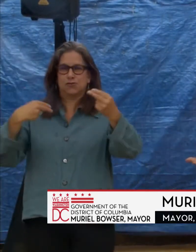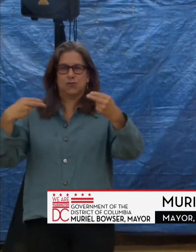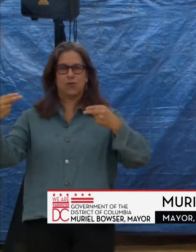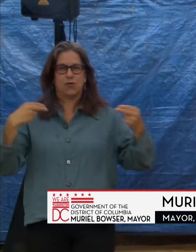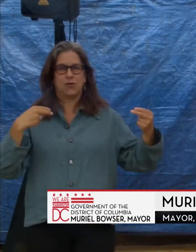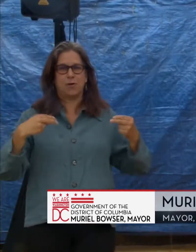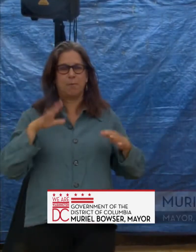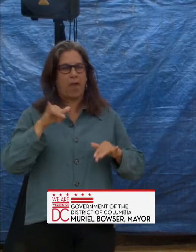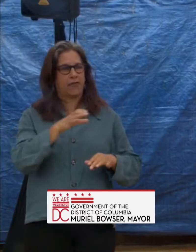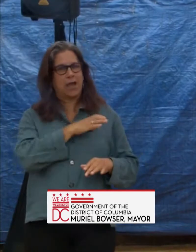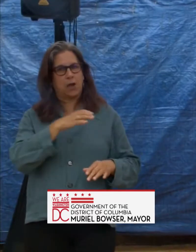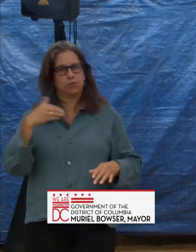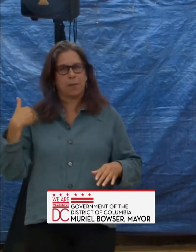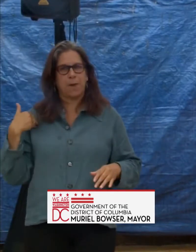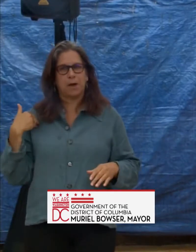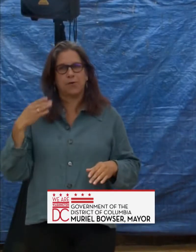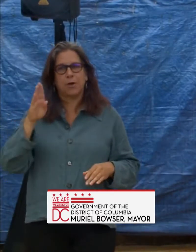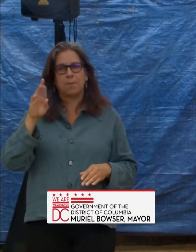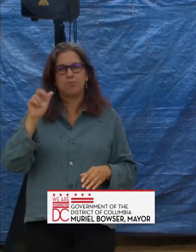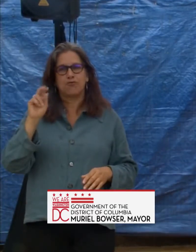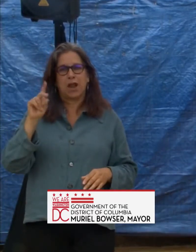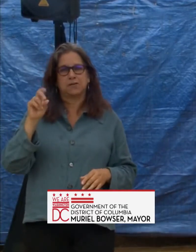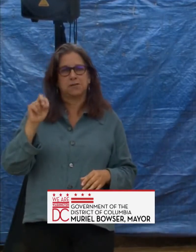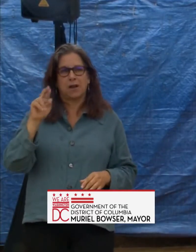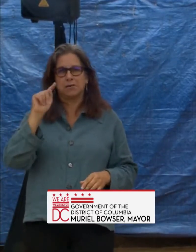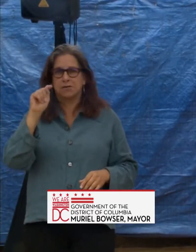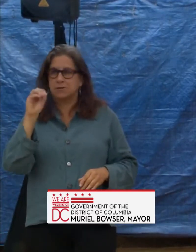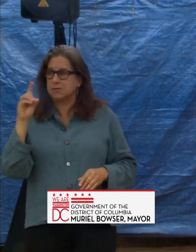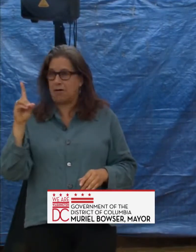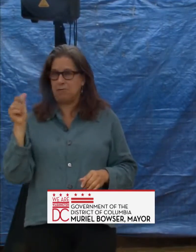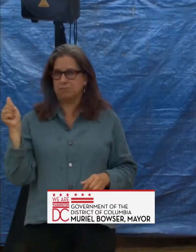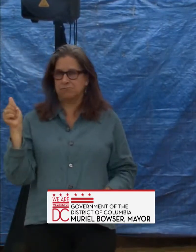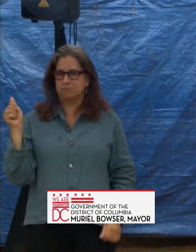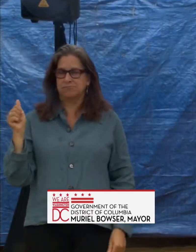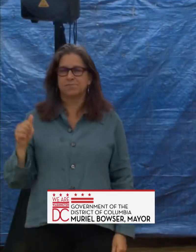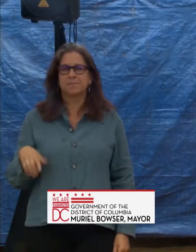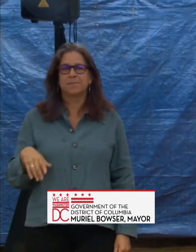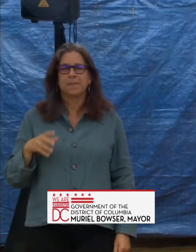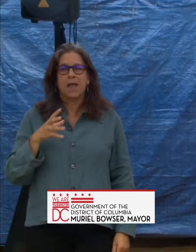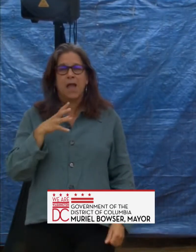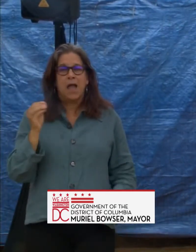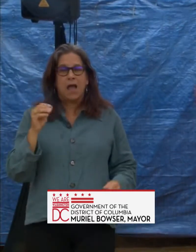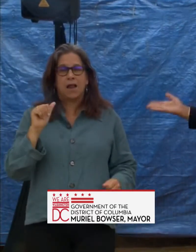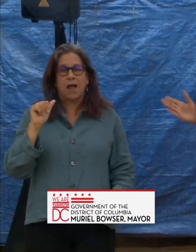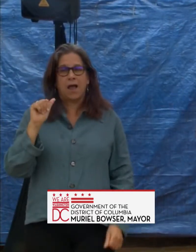GIVE BRANDON A BIG ROUND OF APPLAUSE. AS WELL AS THE AT-LARGE COUNCILMEMBER ROBERT WHITE.